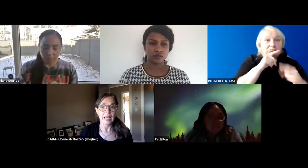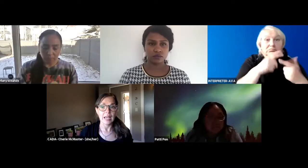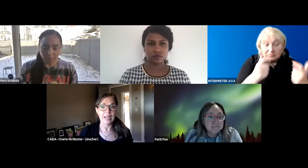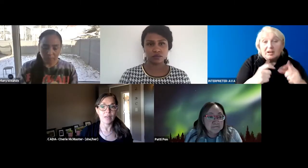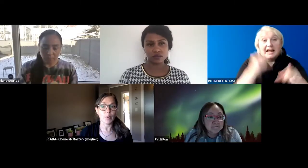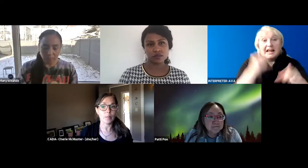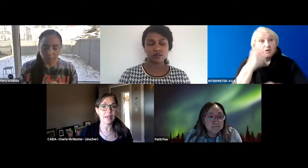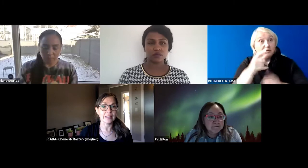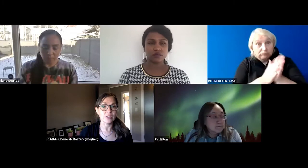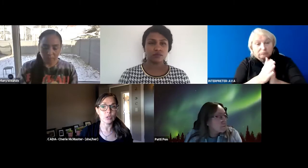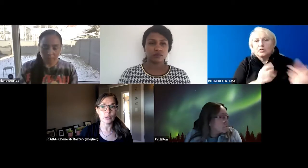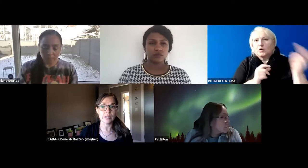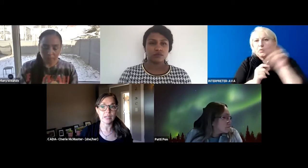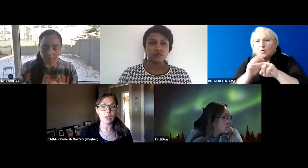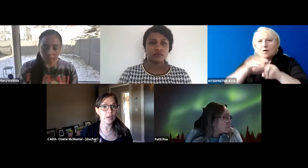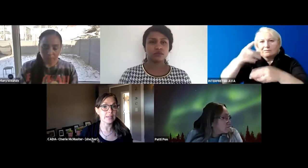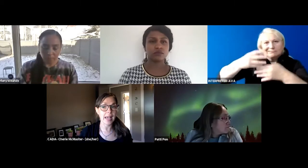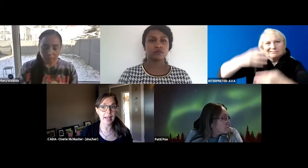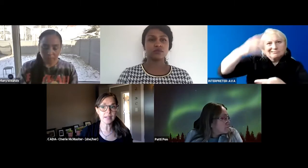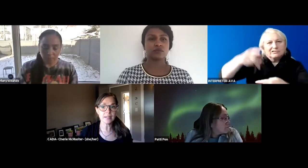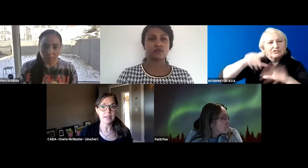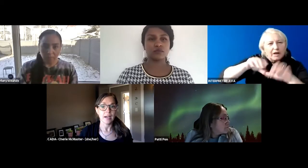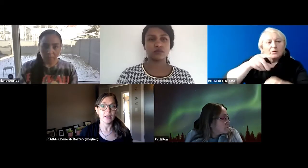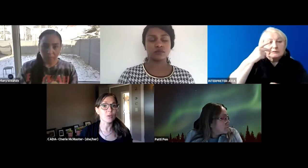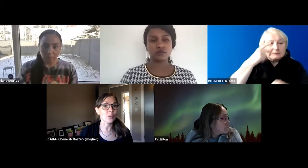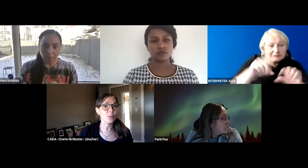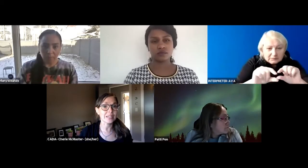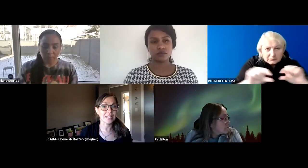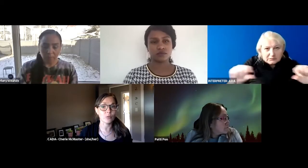And at the bottom of that list, you will see a raised hand. You can also indicate through